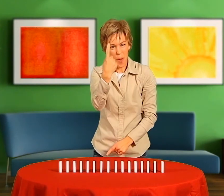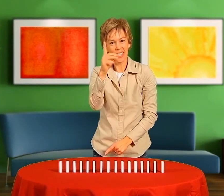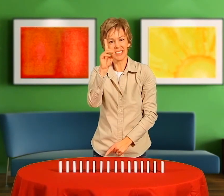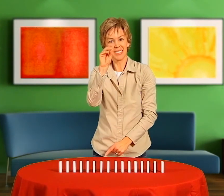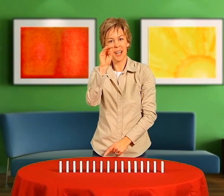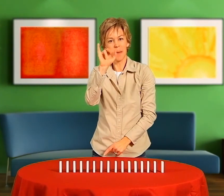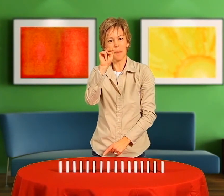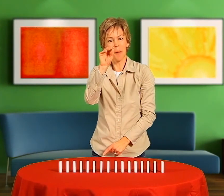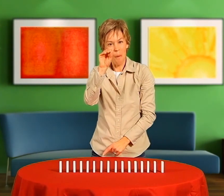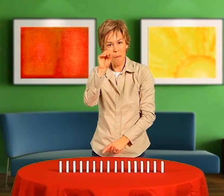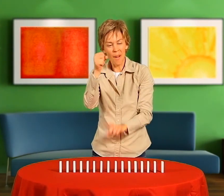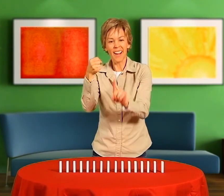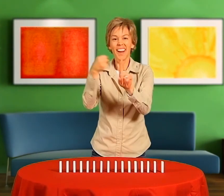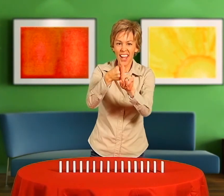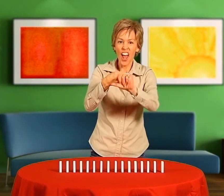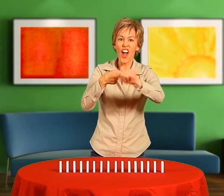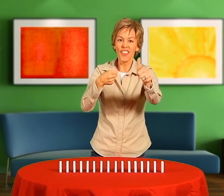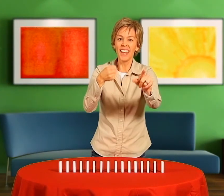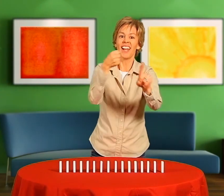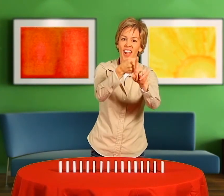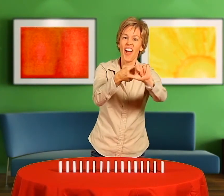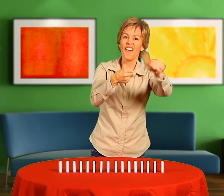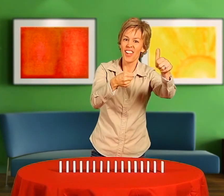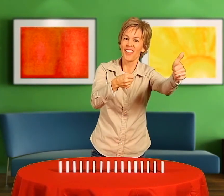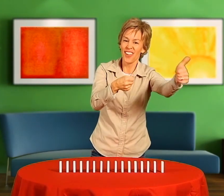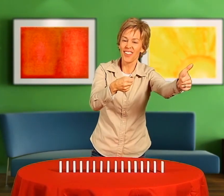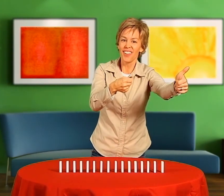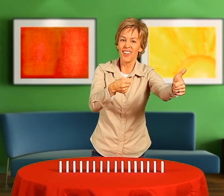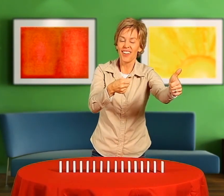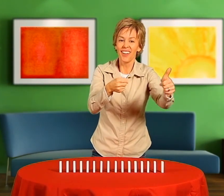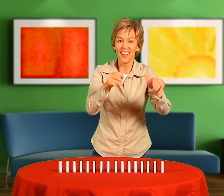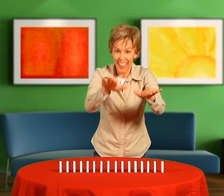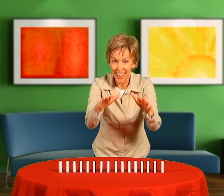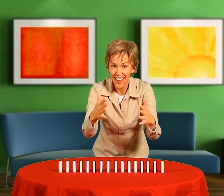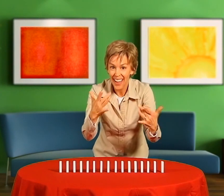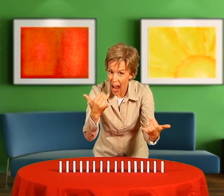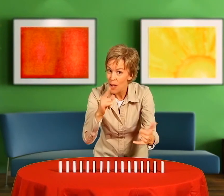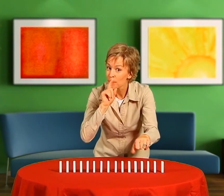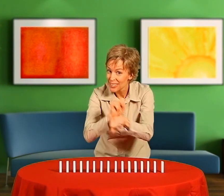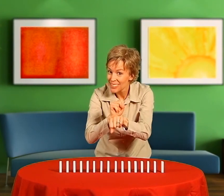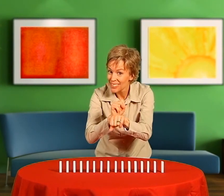ONE DOMINO HITS THE OTHER, THEN THE OTHER, THEN THE OTHER.